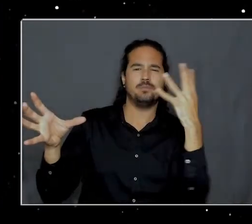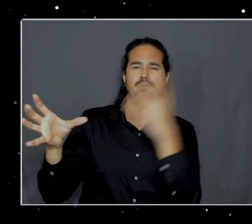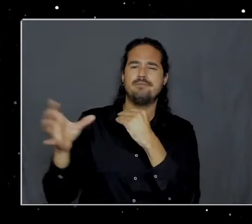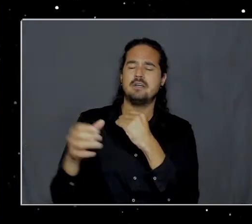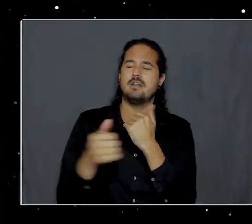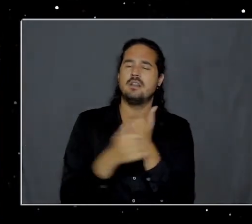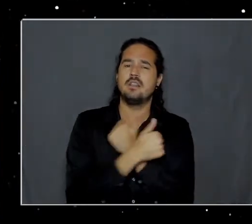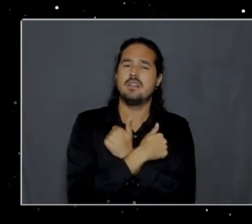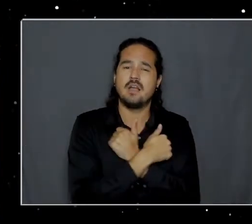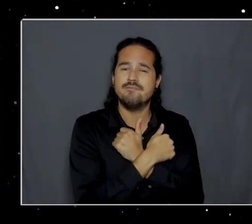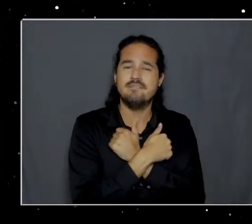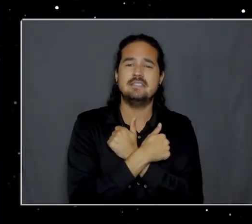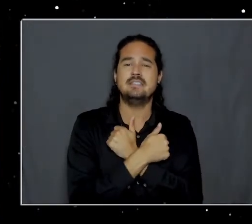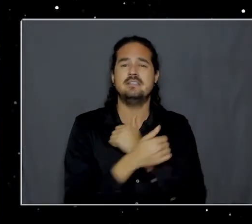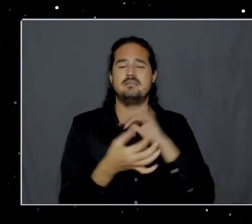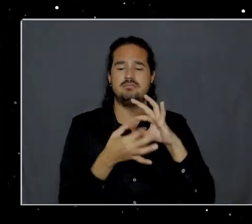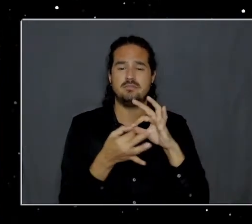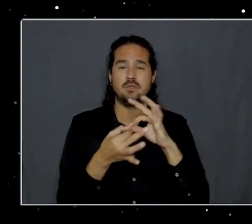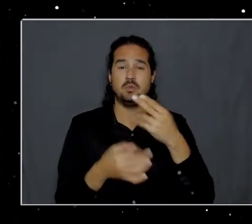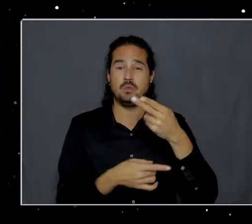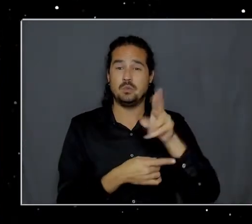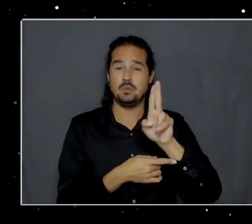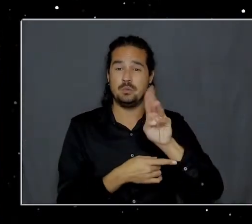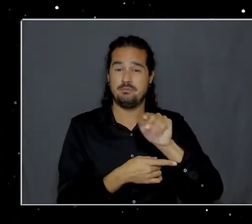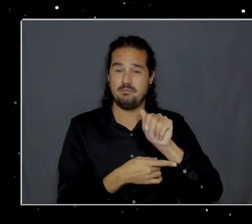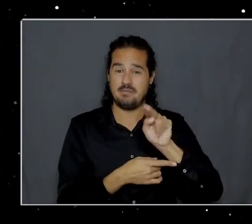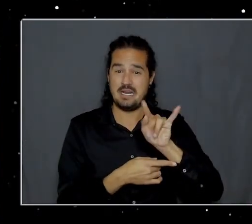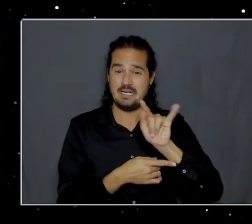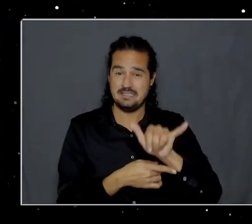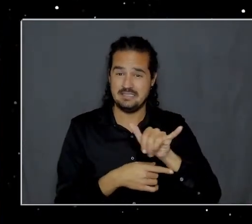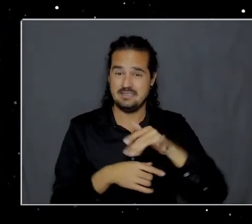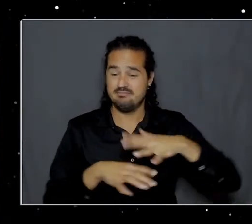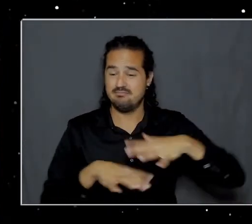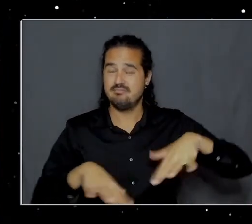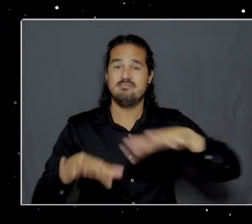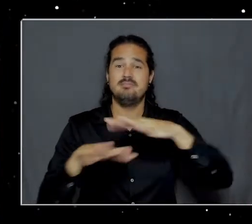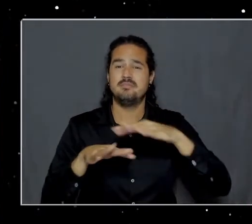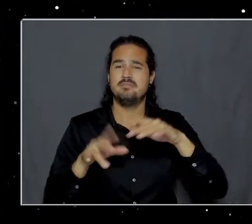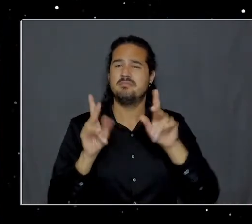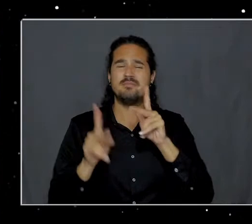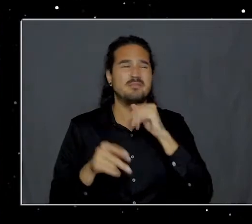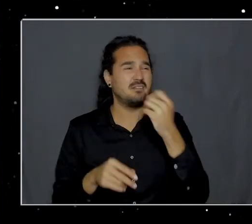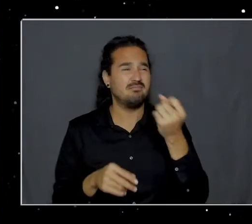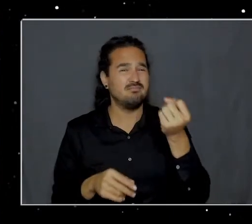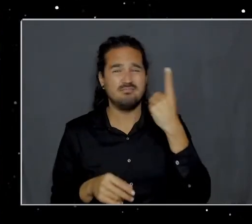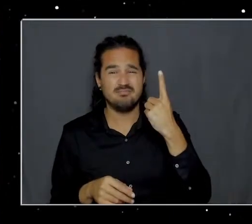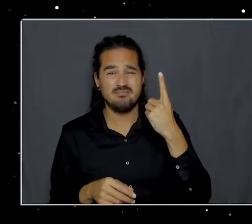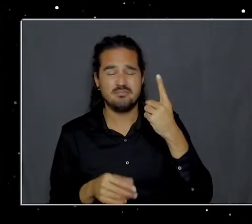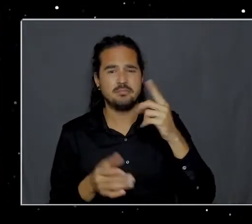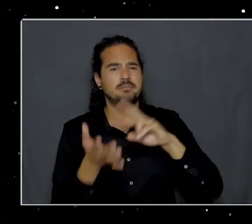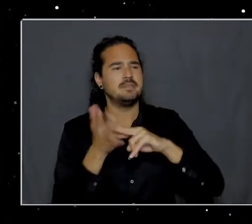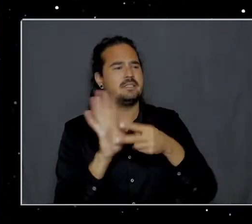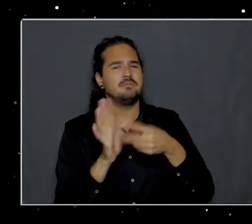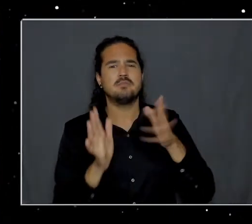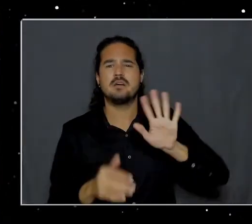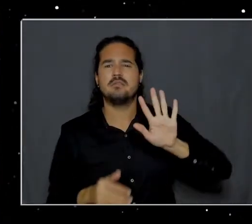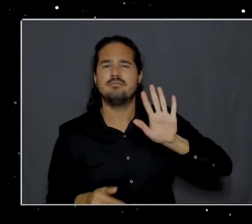DOESN'T UNDERSTAND THE OTHER,